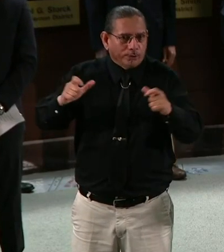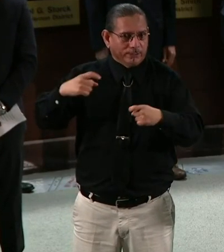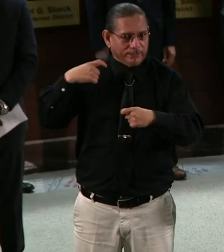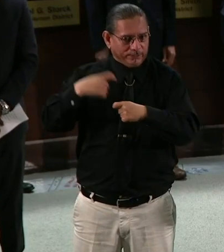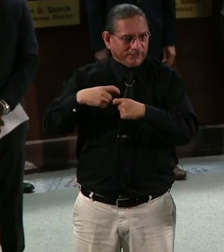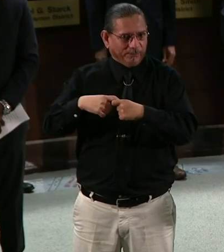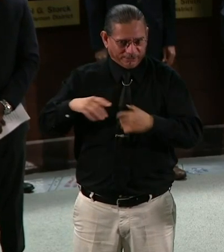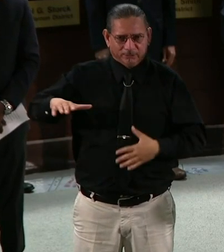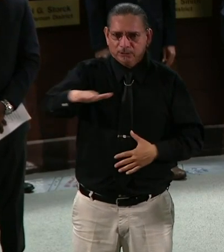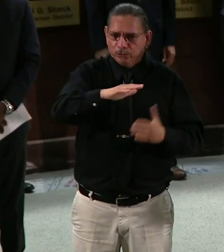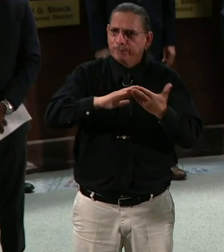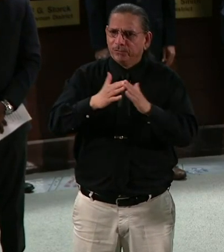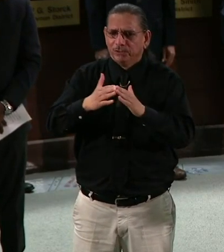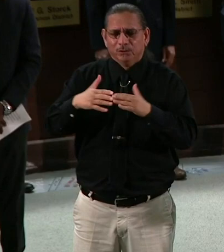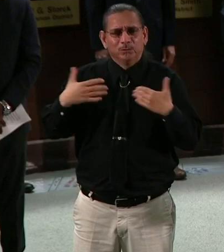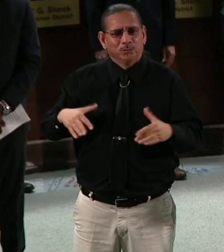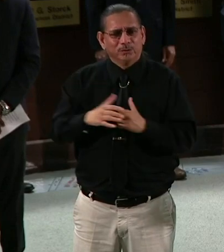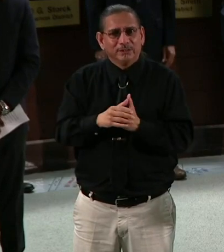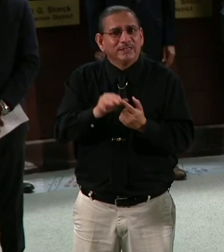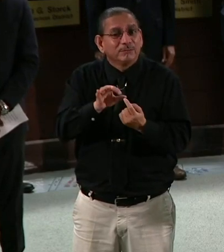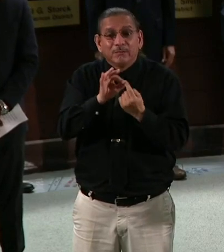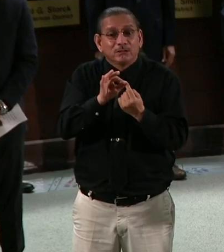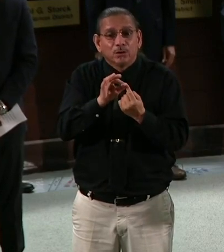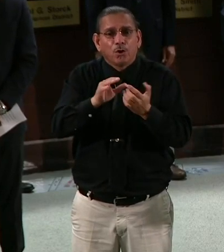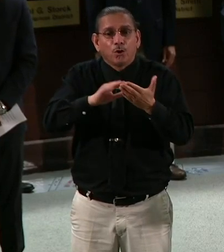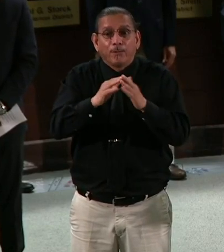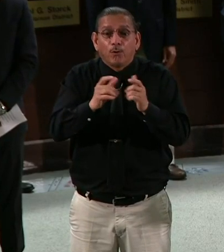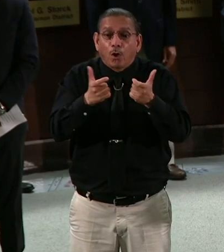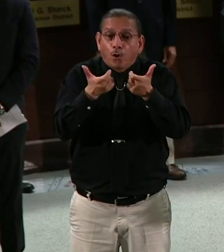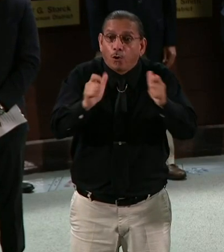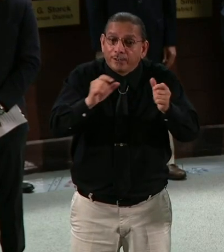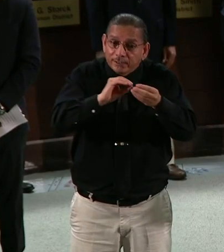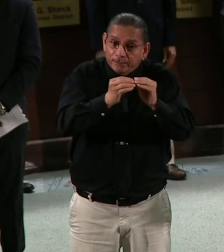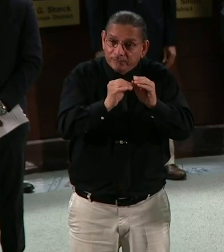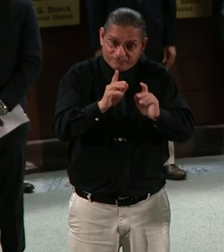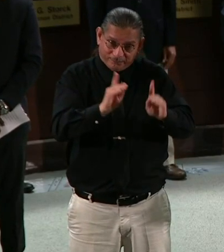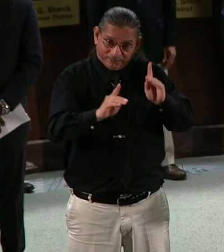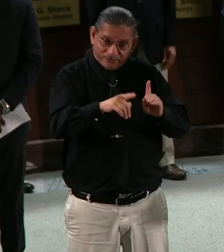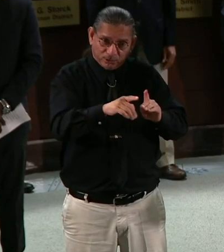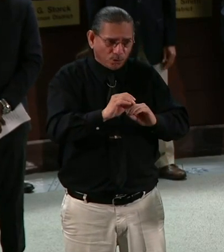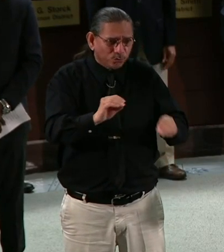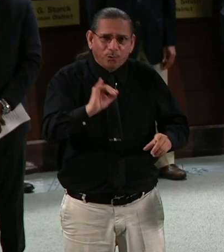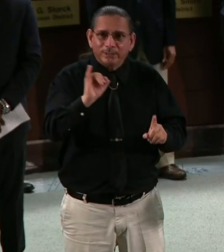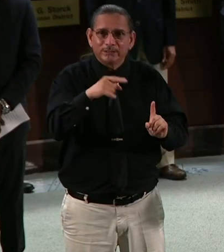LARGE LATINO POPULATIONS PARTICULARLY WOMEN COMMUNITIES